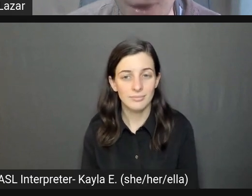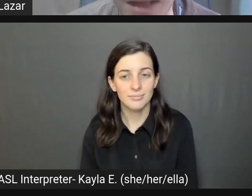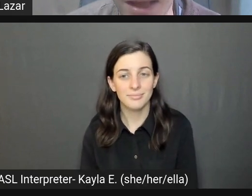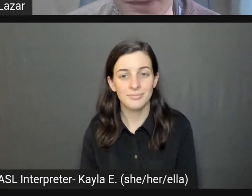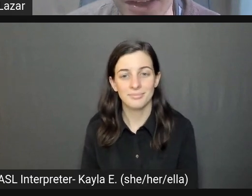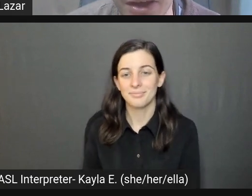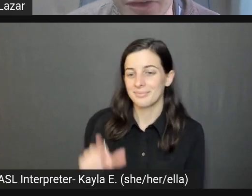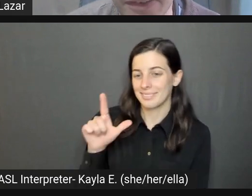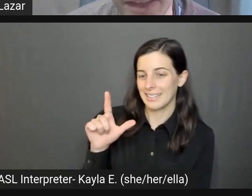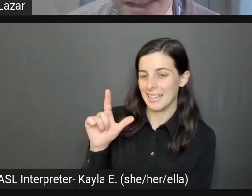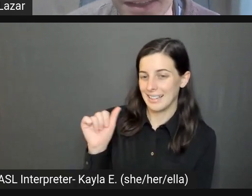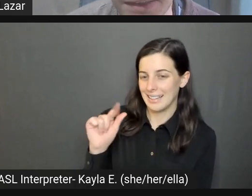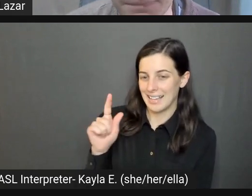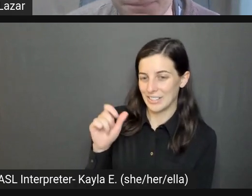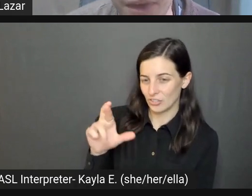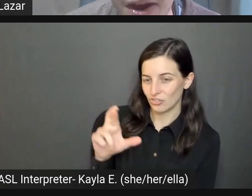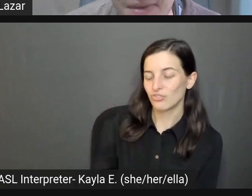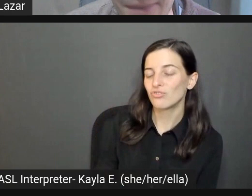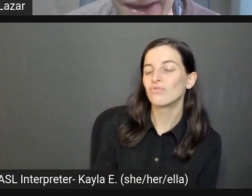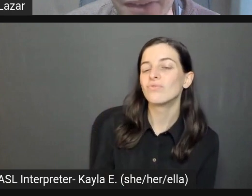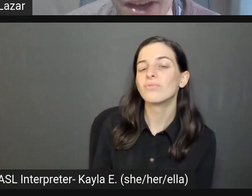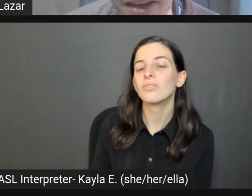I'll tell you honestly, my idea is